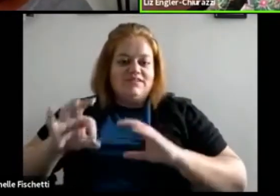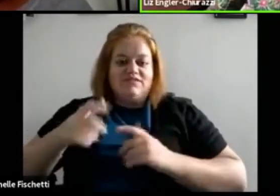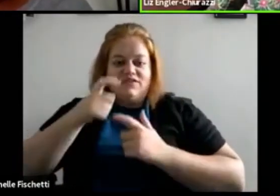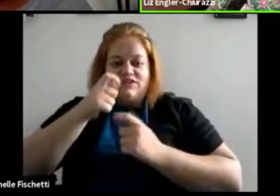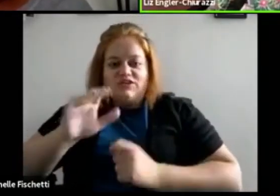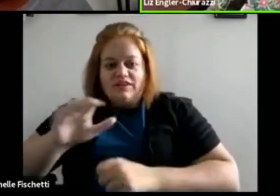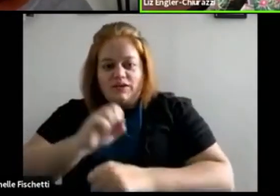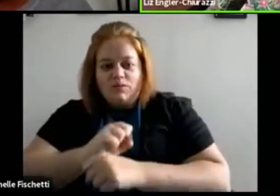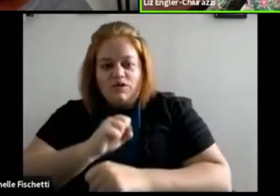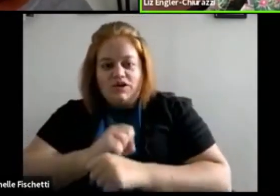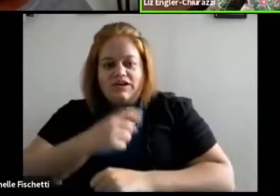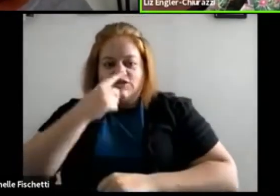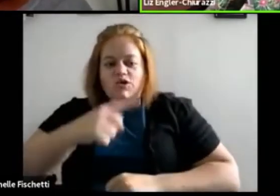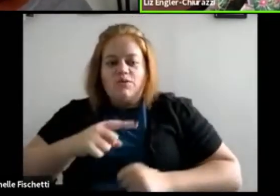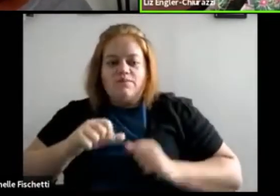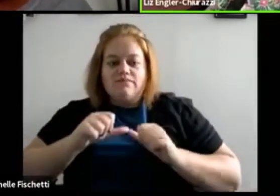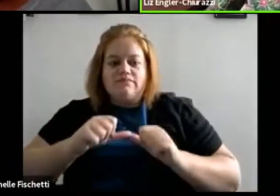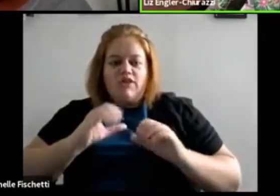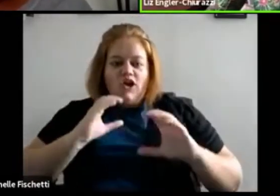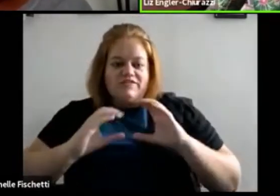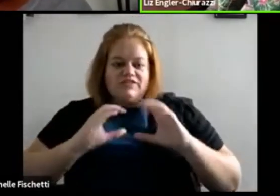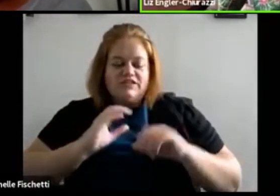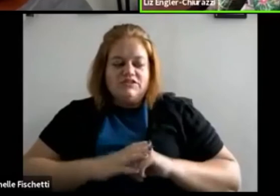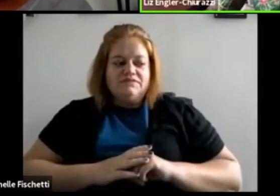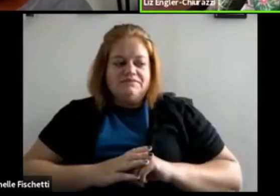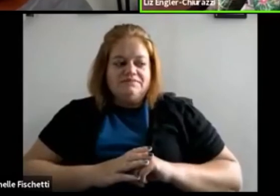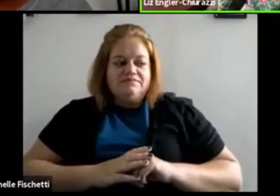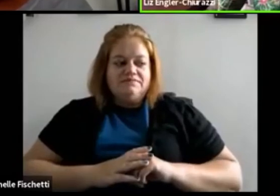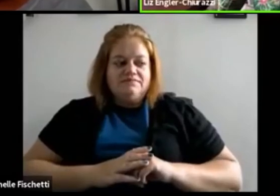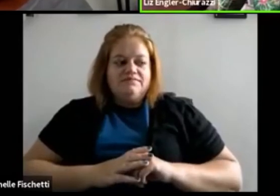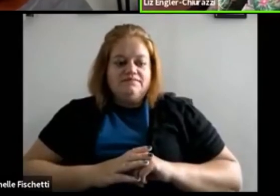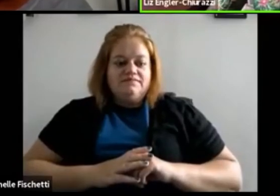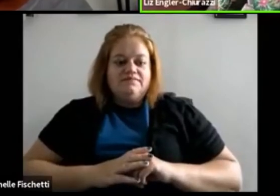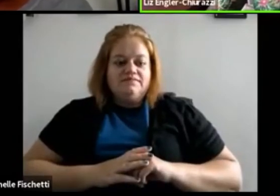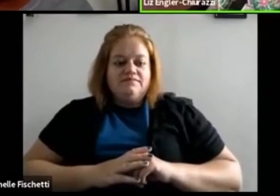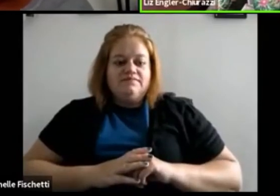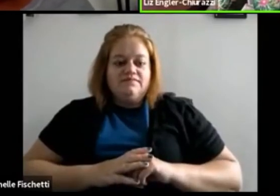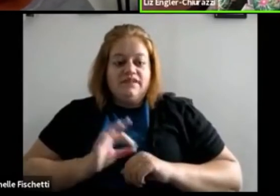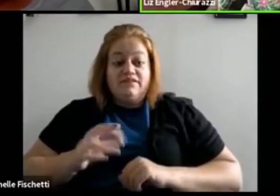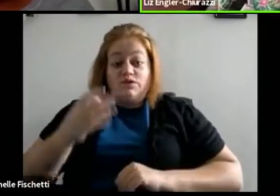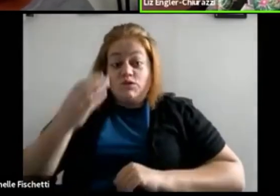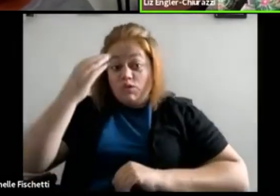more so I encourage you to engage content that you find interesting and